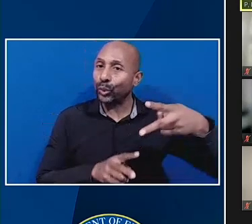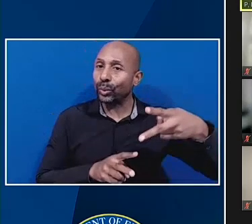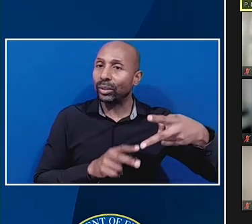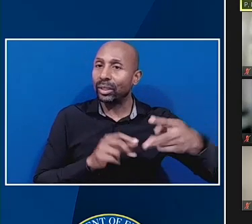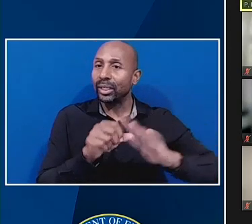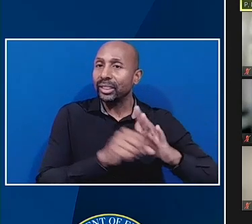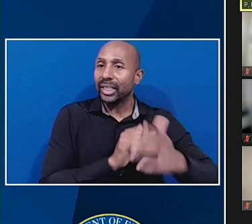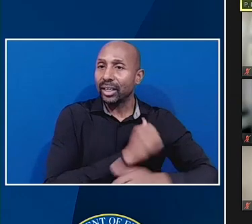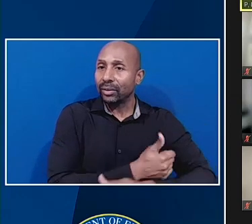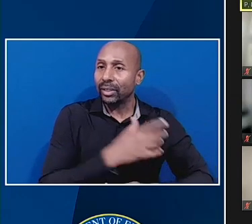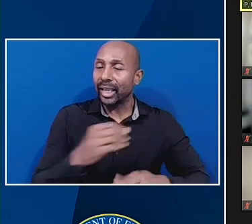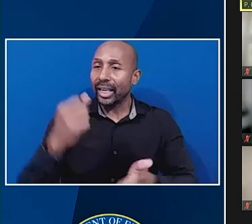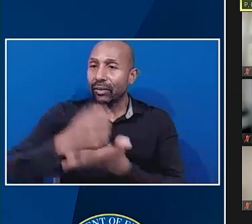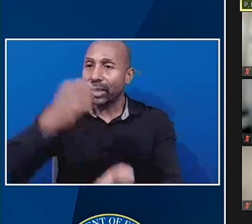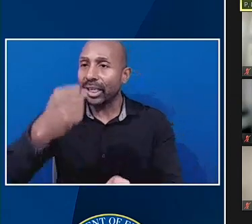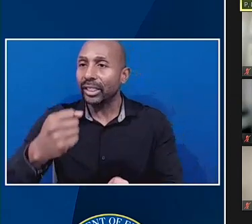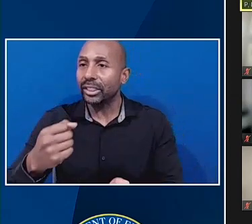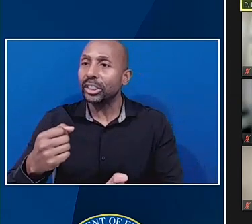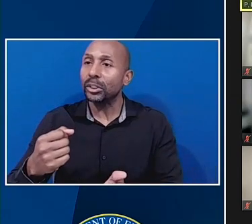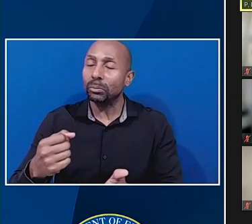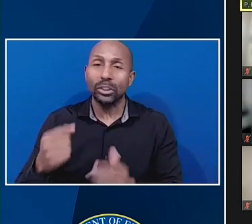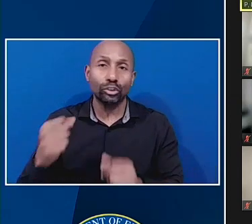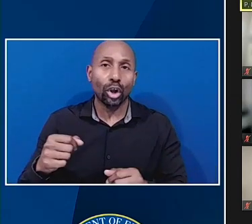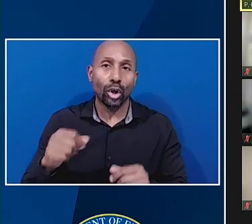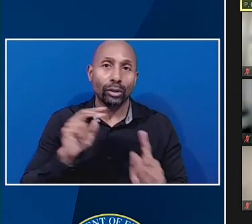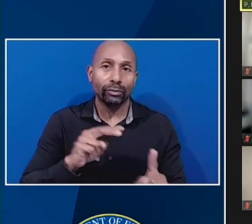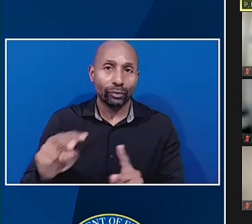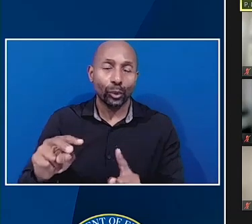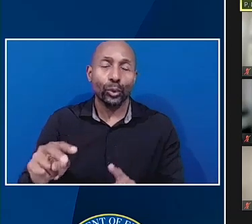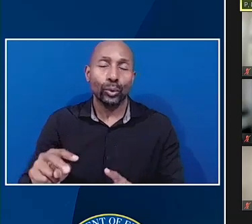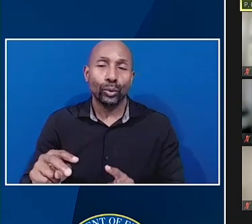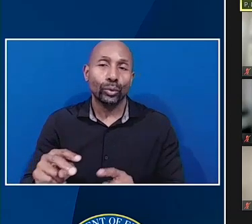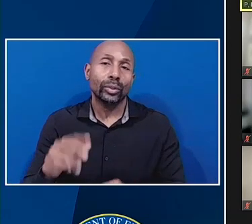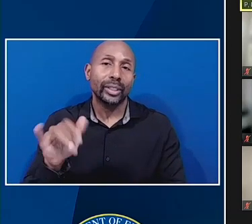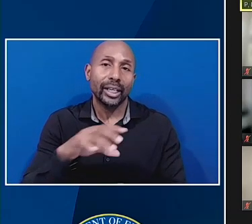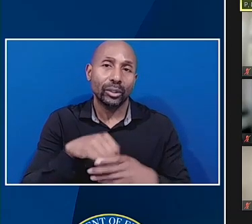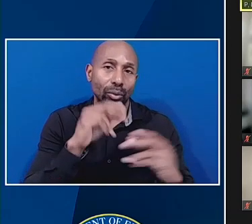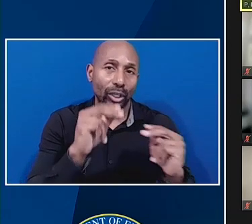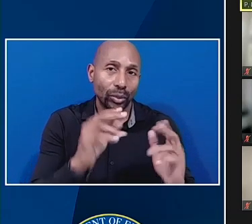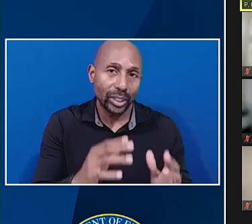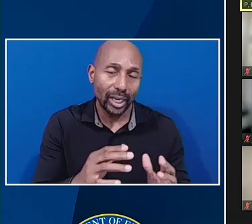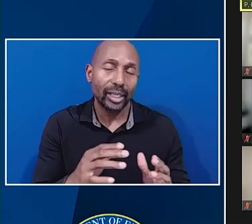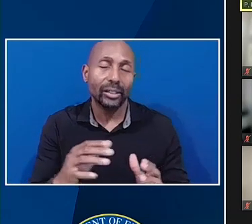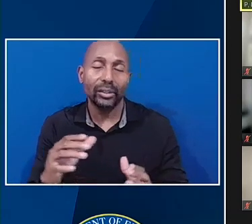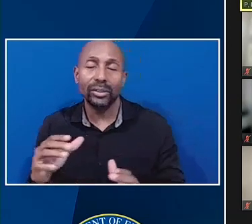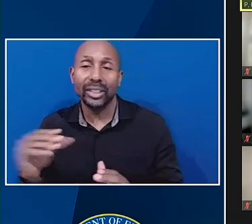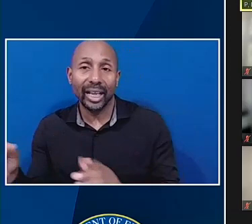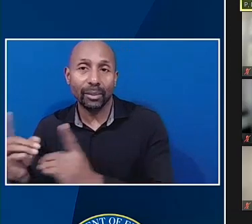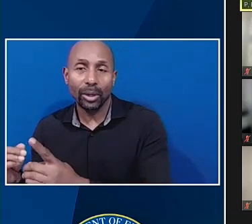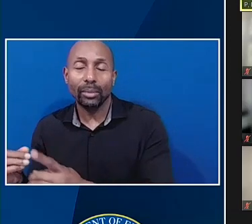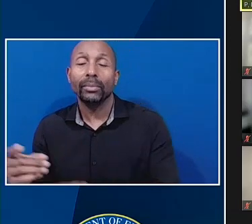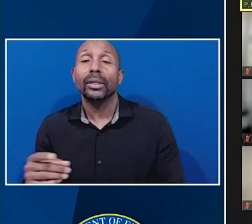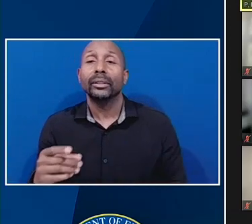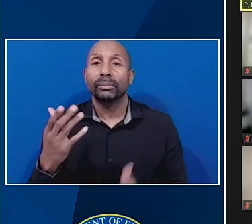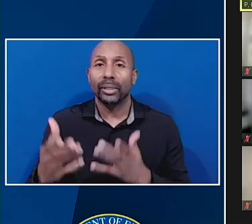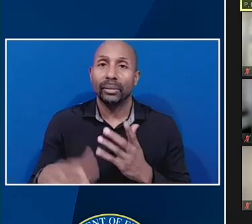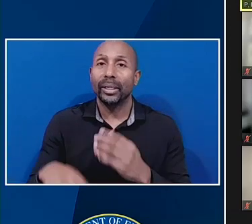as well to negotiators to at least include a day or a day and a half on those two particular topics and not having to rehash